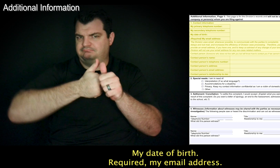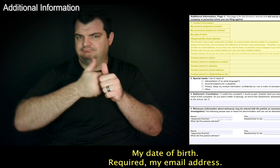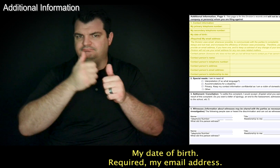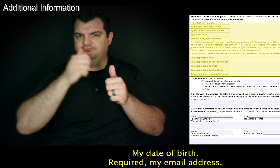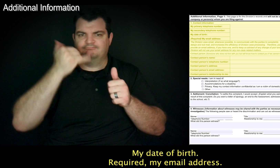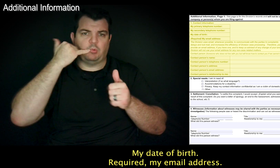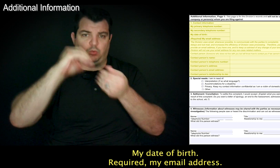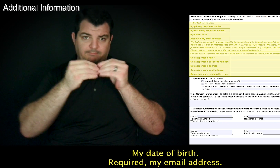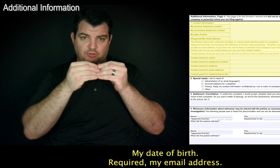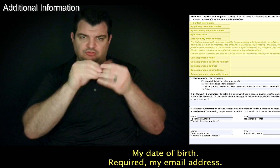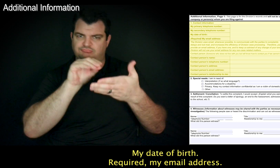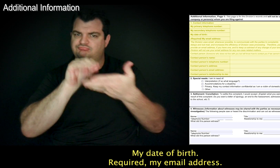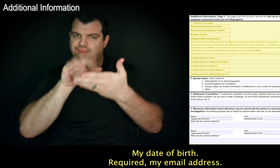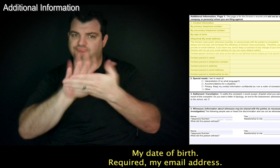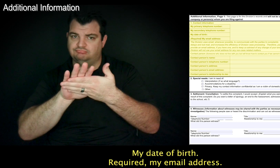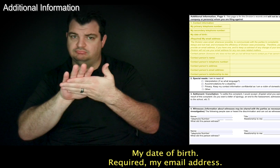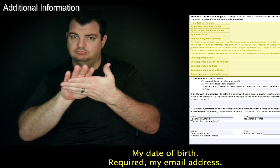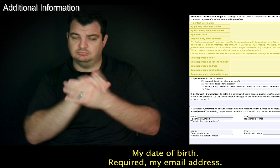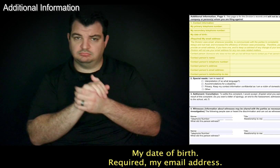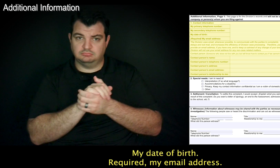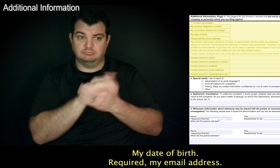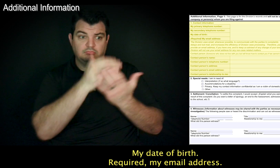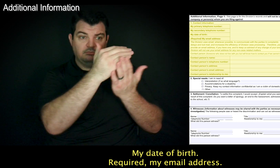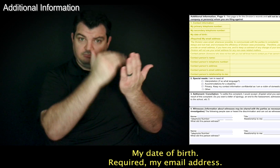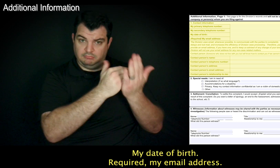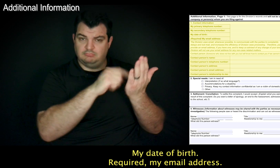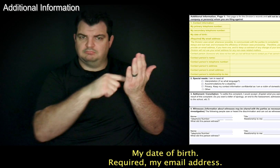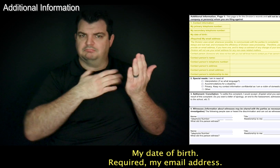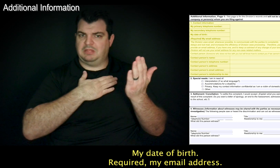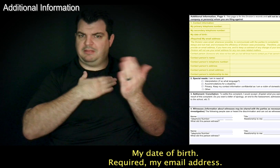My date of birth. Required, my email address.